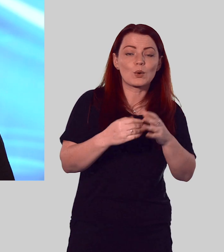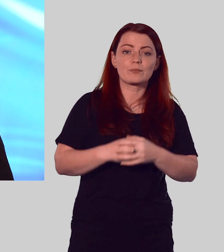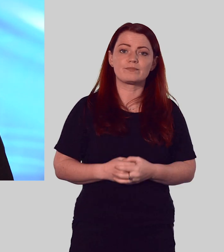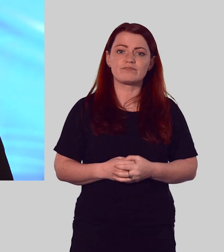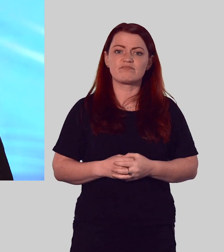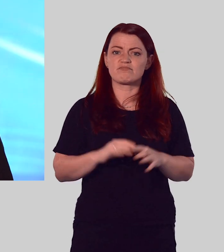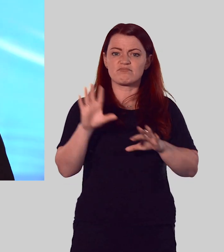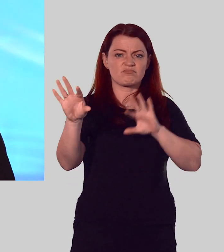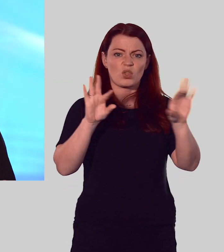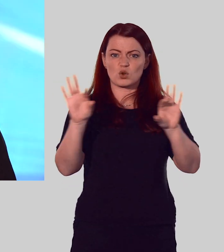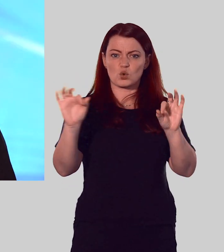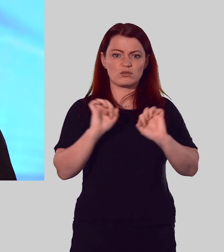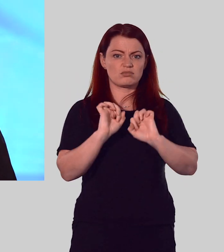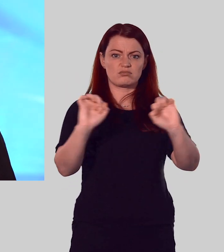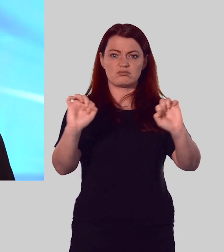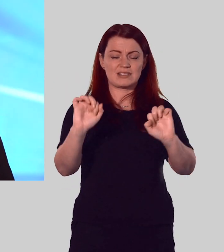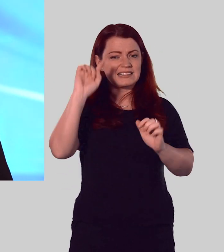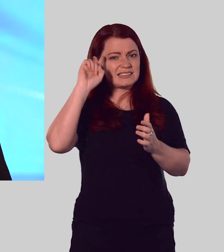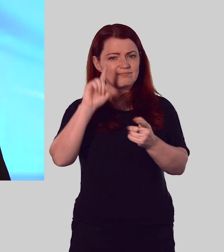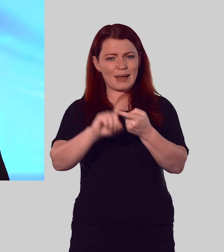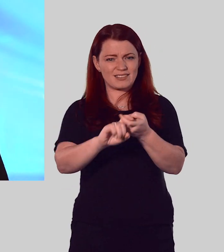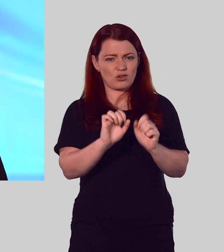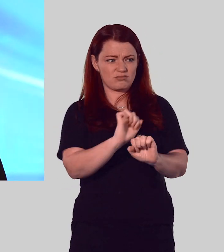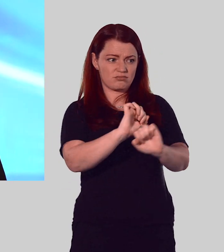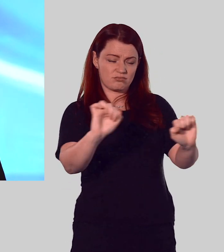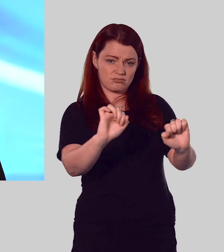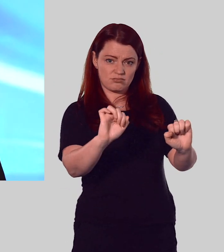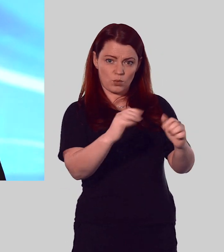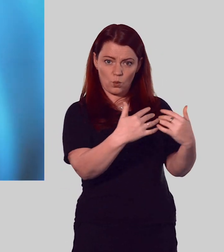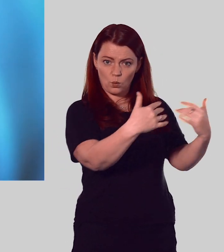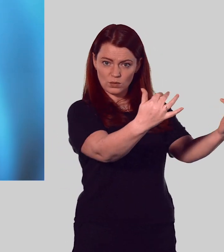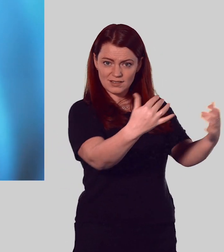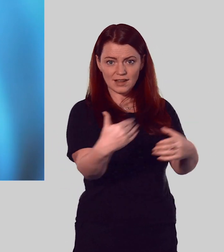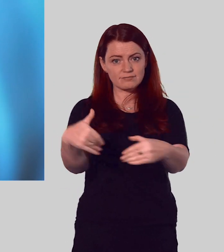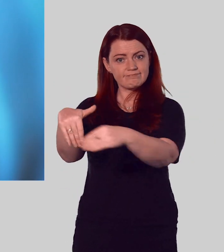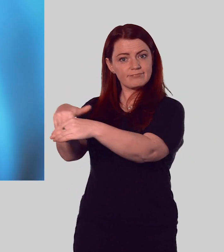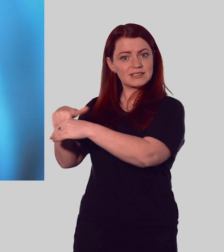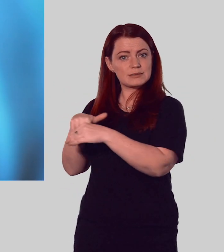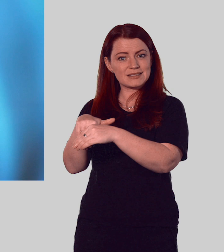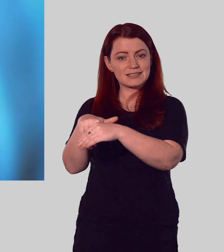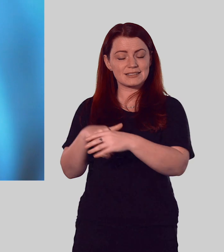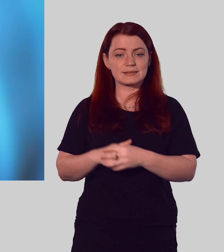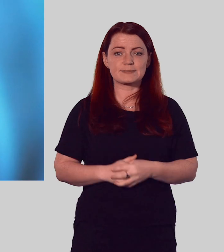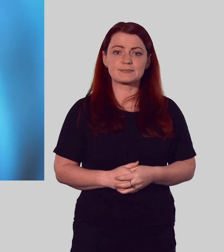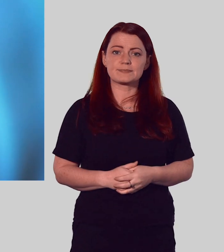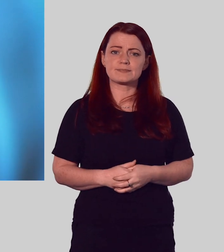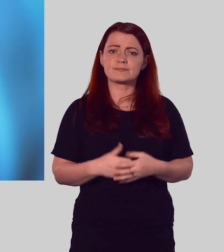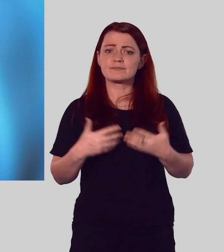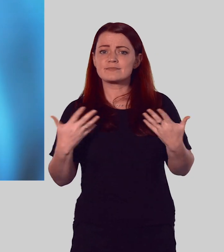depends on your participants and target audience. If you're say working with a group